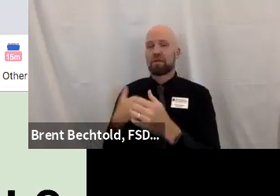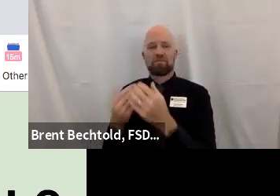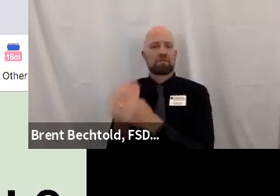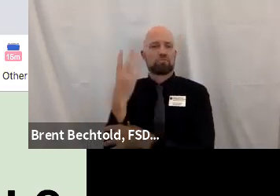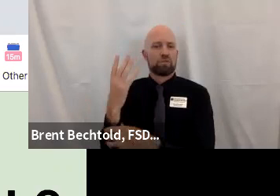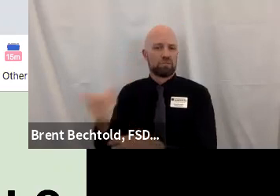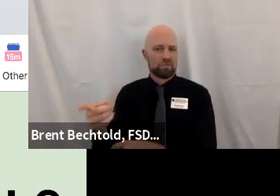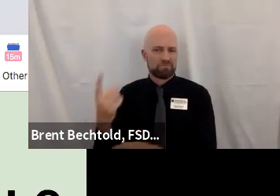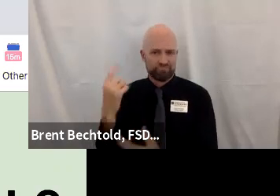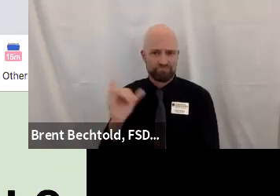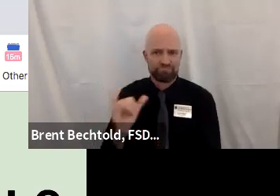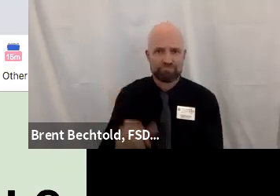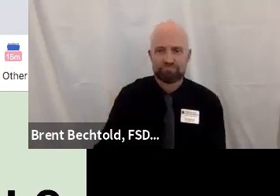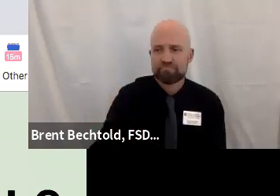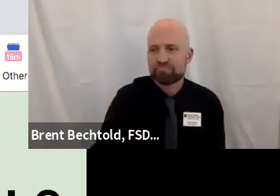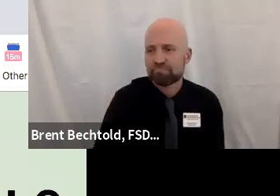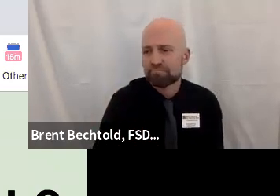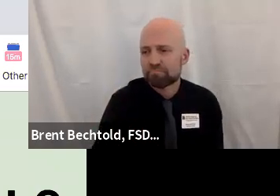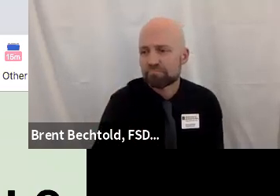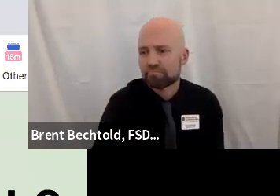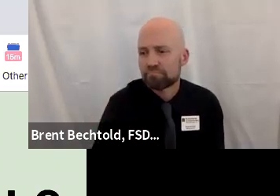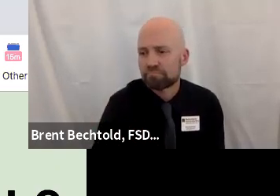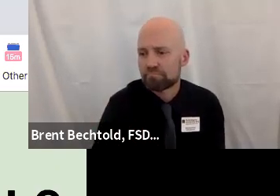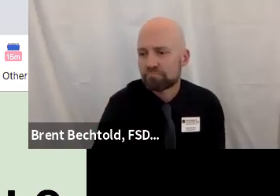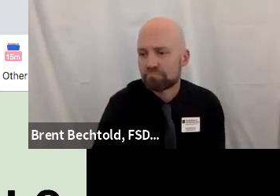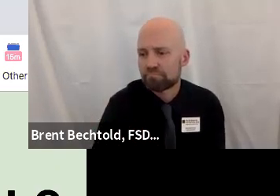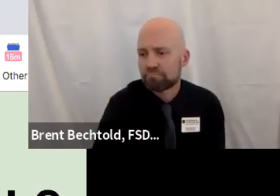in working on this passage and I'm going to show you the growth that the student made.